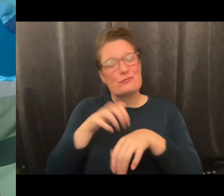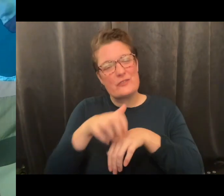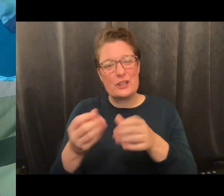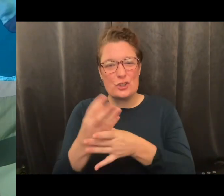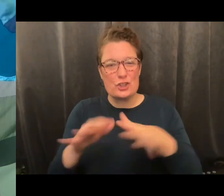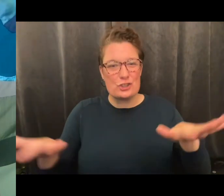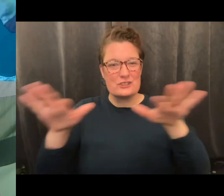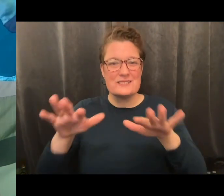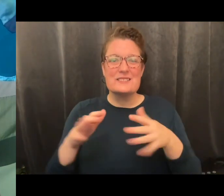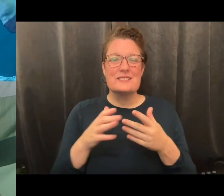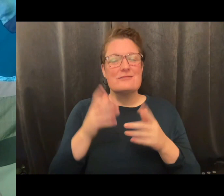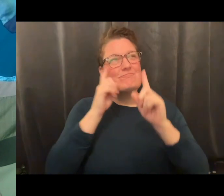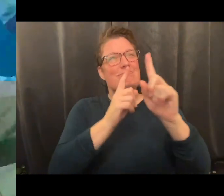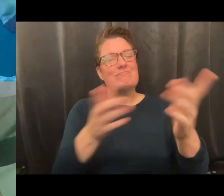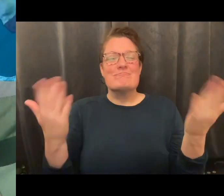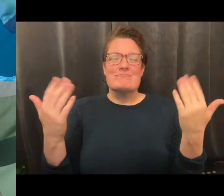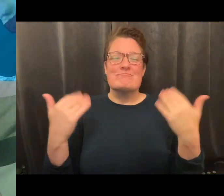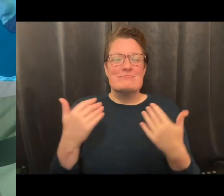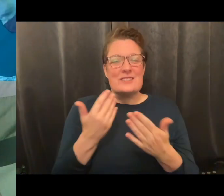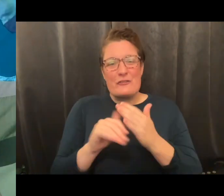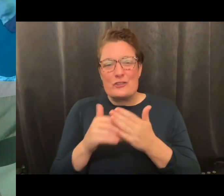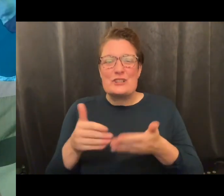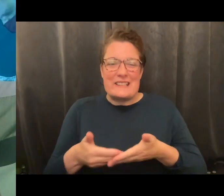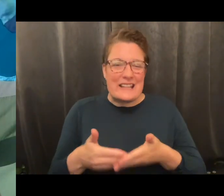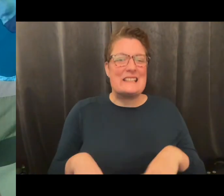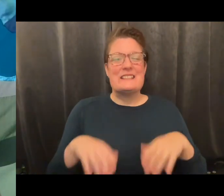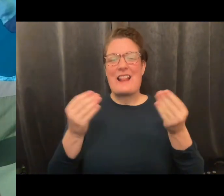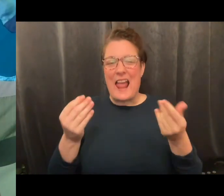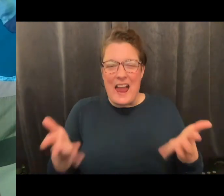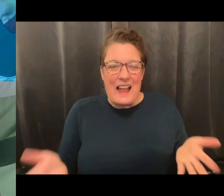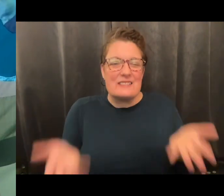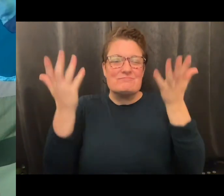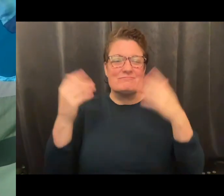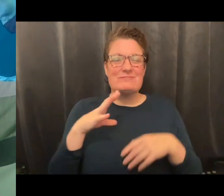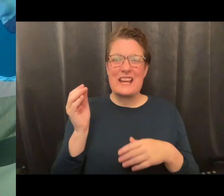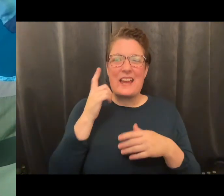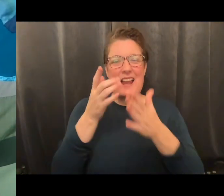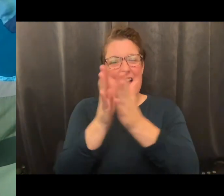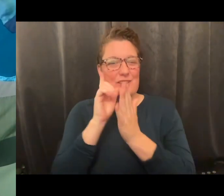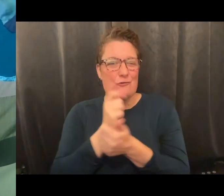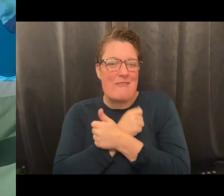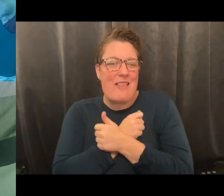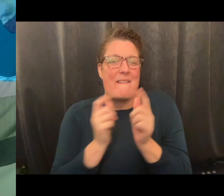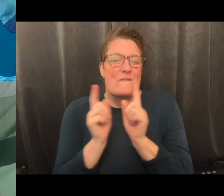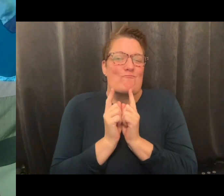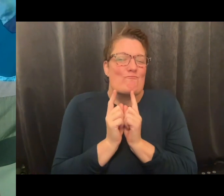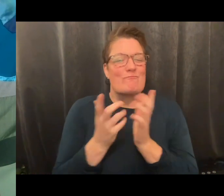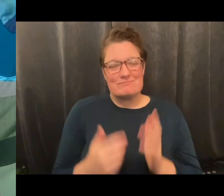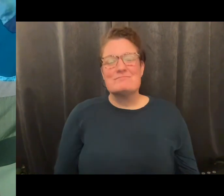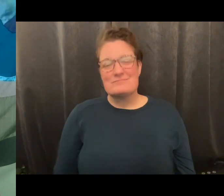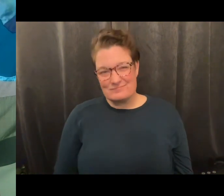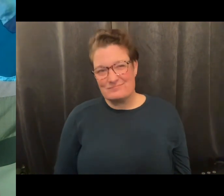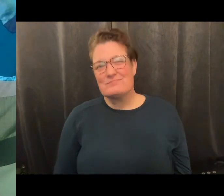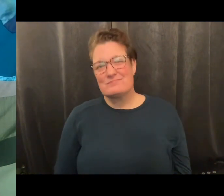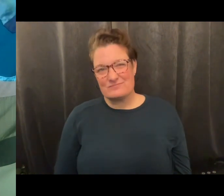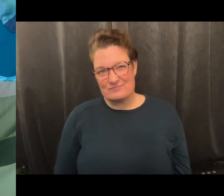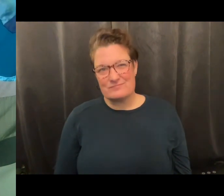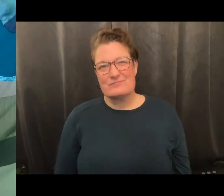So we're reminded in this time that our self reflection and our preparation for